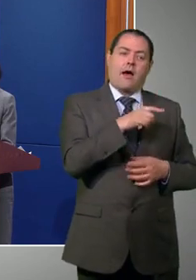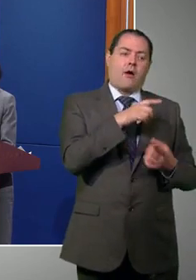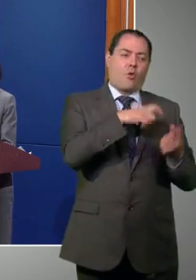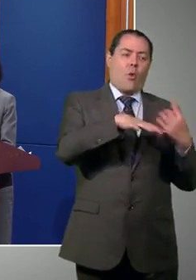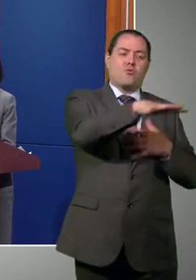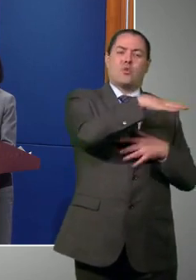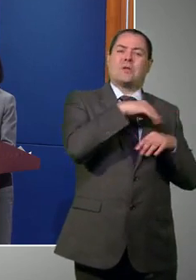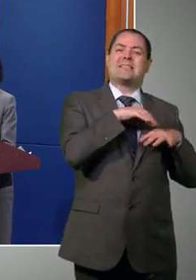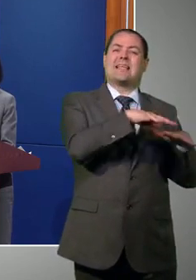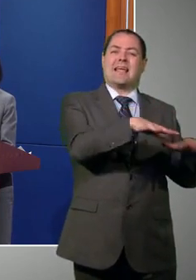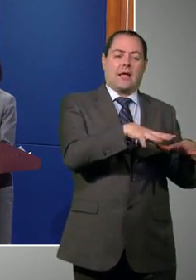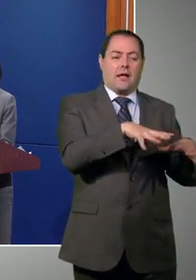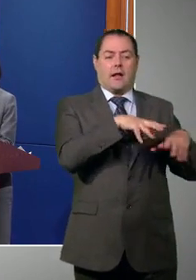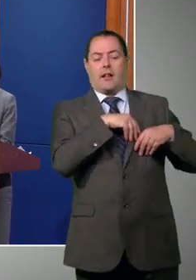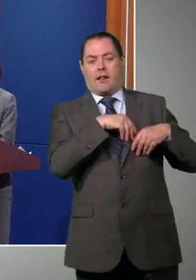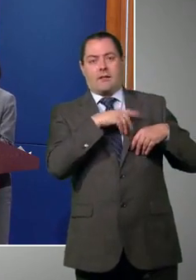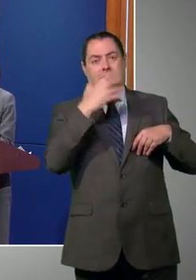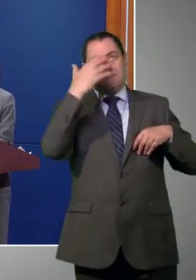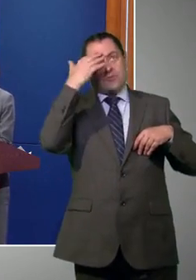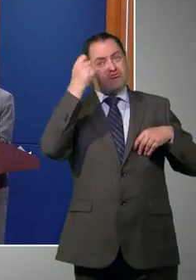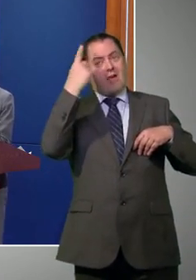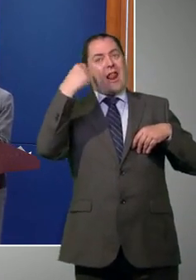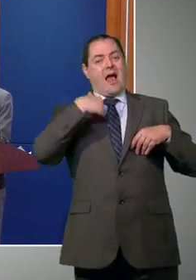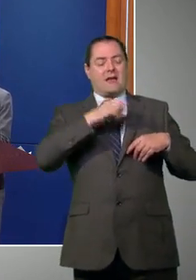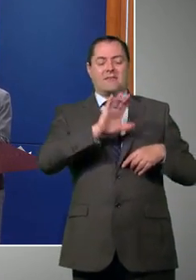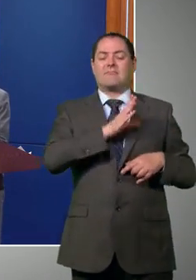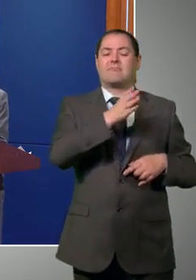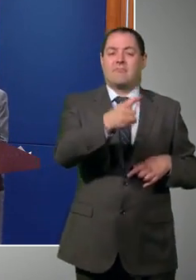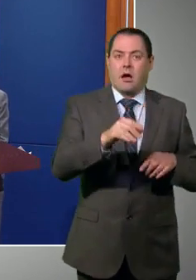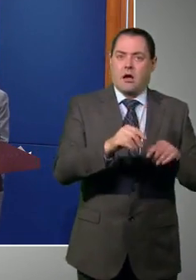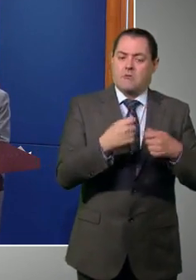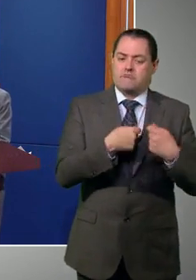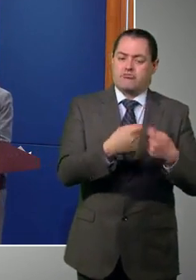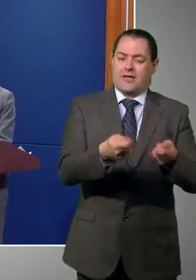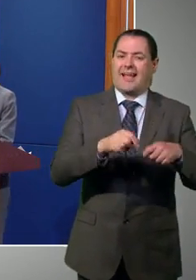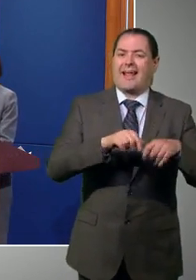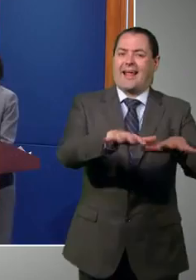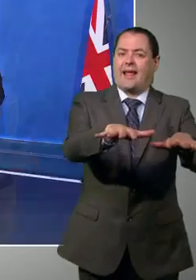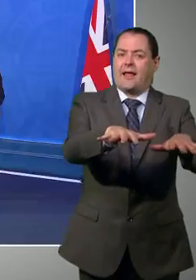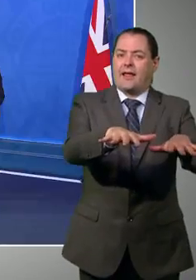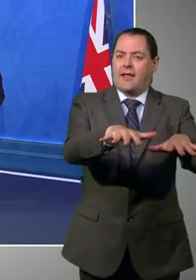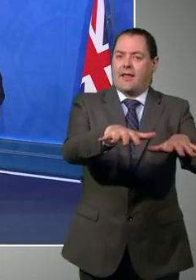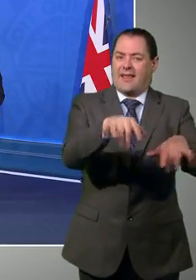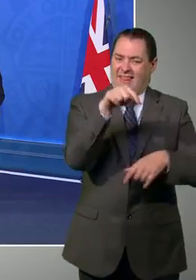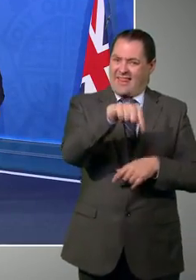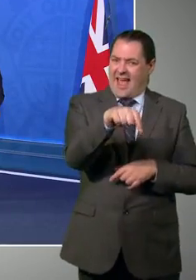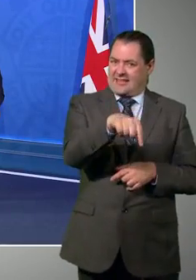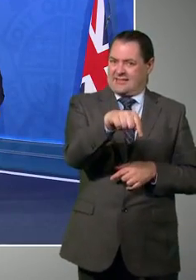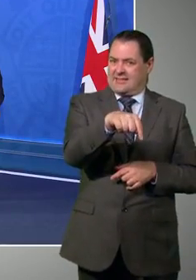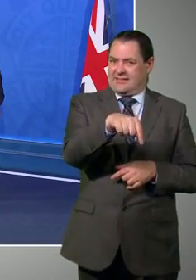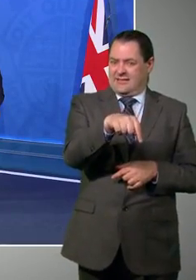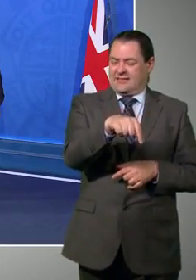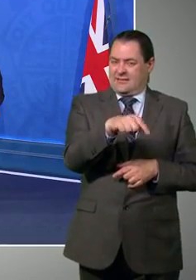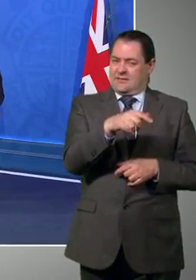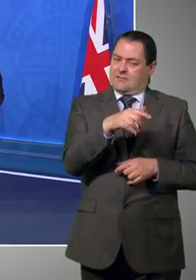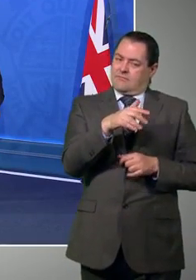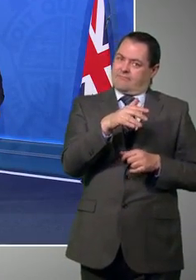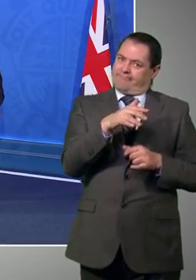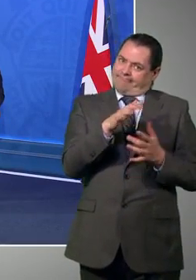with schools as well. So I think it's just about really looking at the. Of transmission occurs, which is important